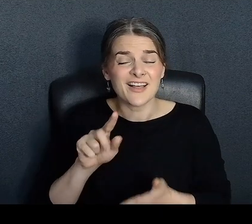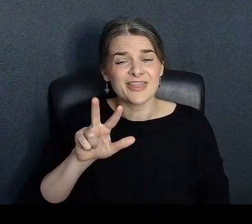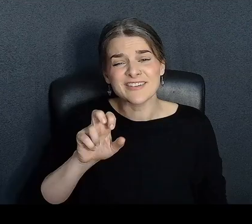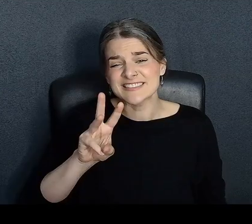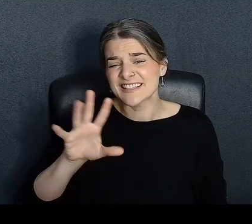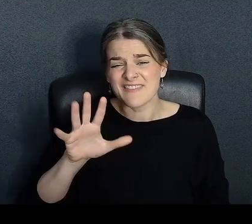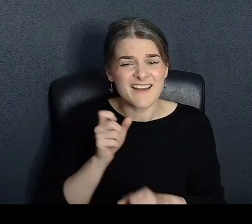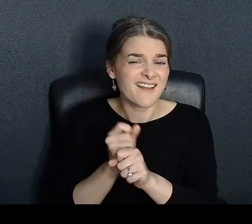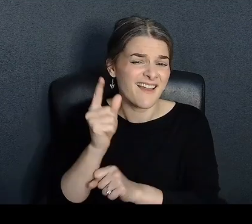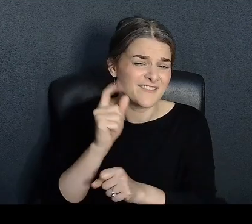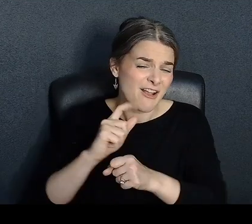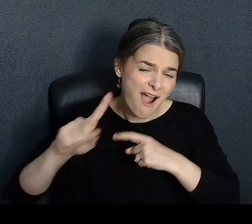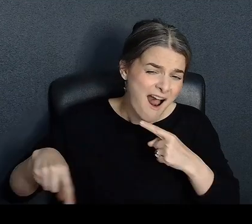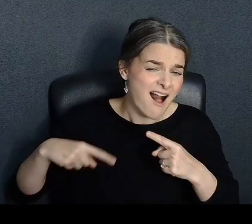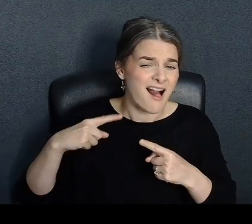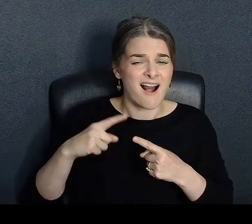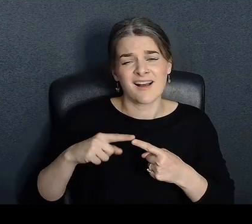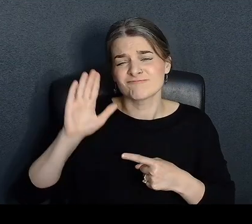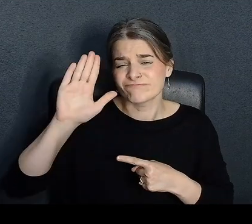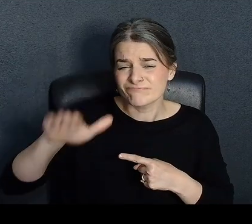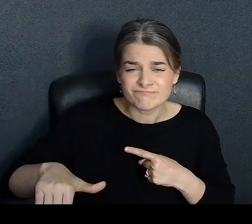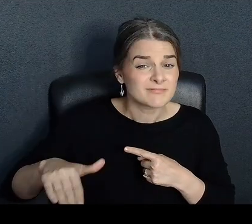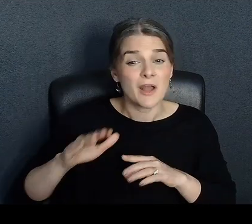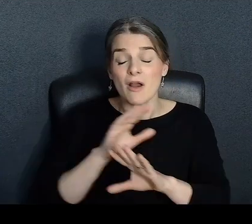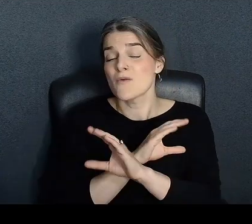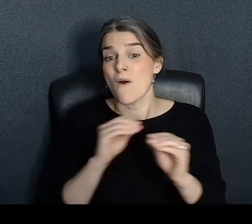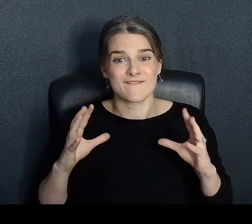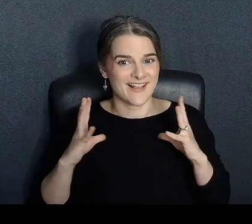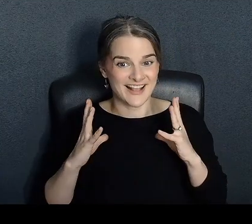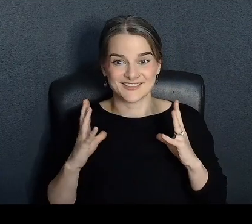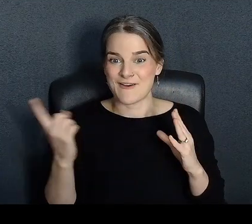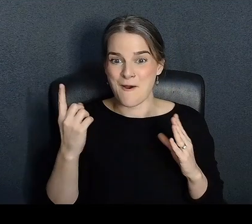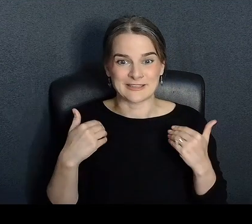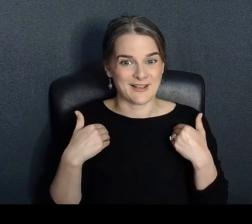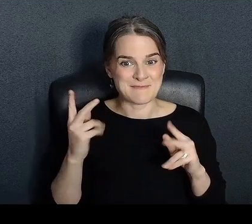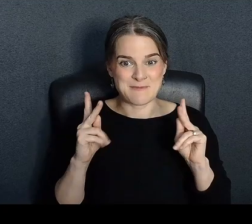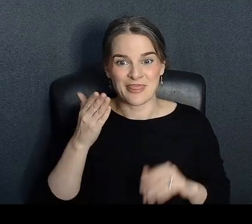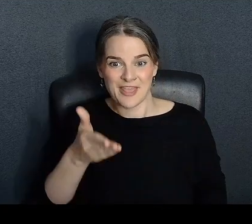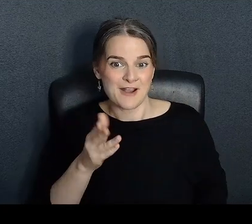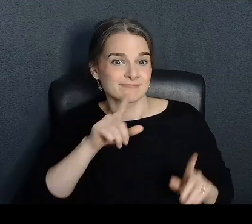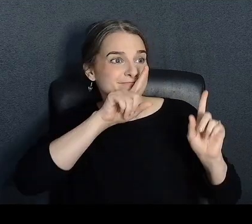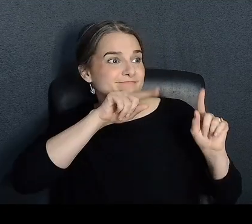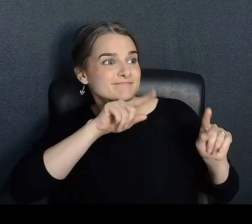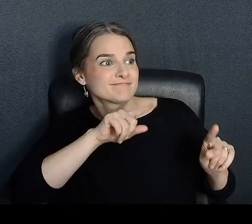So they never take a vacation. There's always someone there to answer the call.